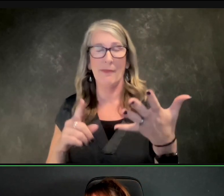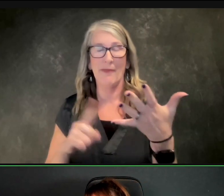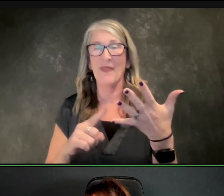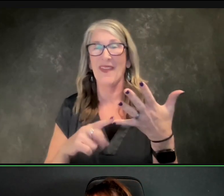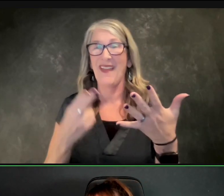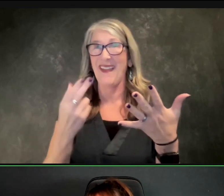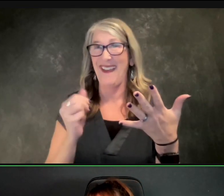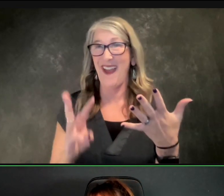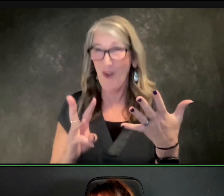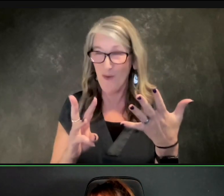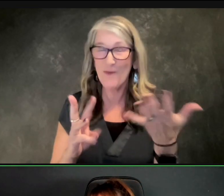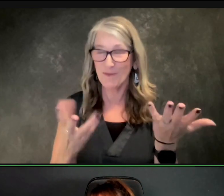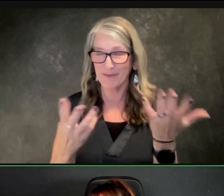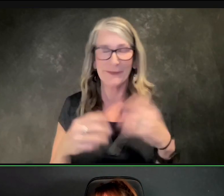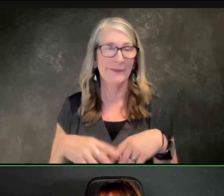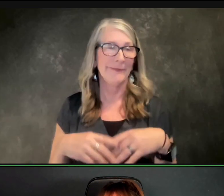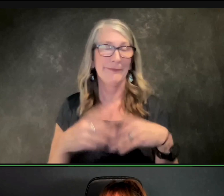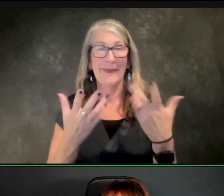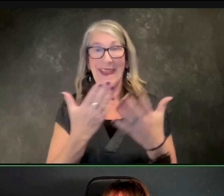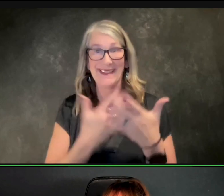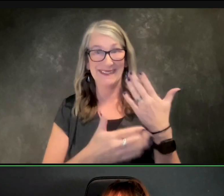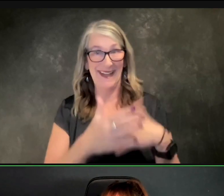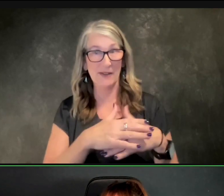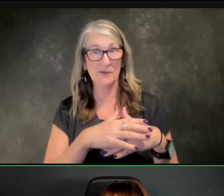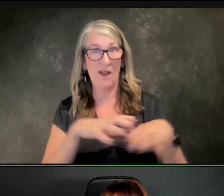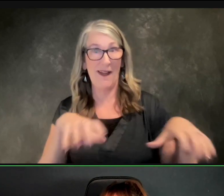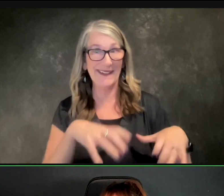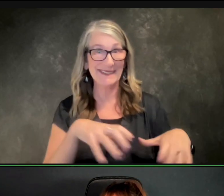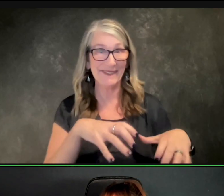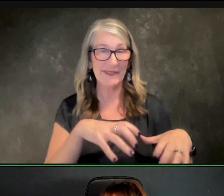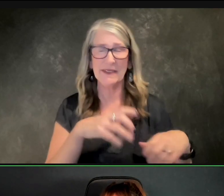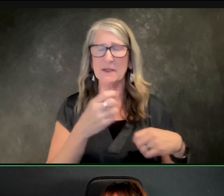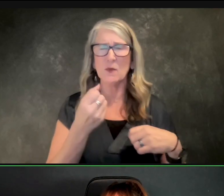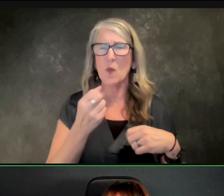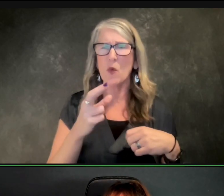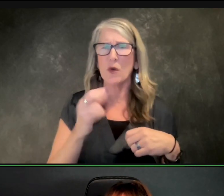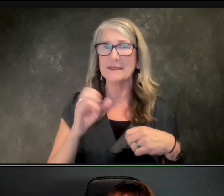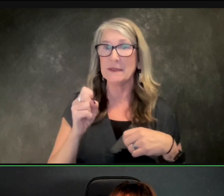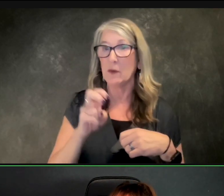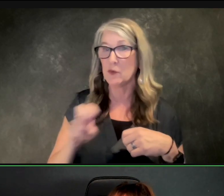Are they presenting their research work? And then, finally, how?